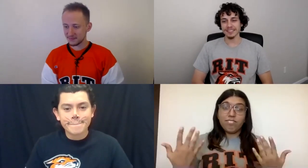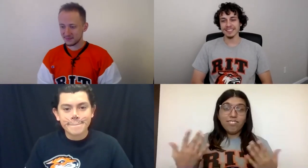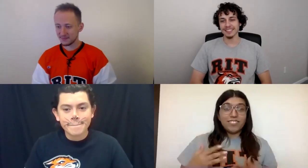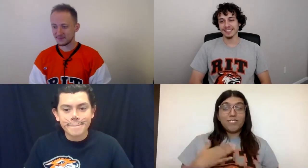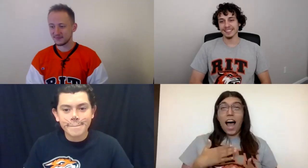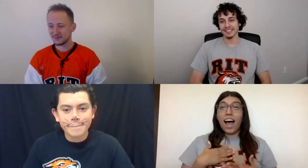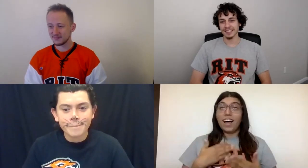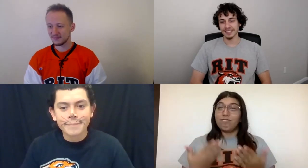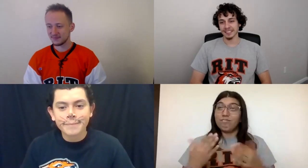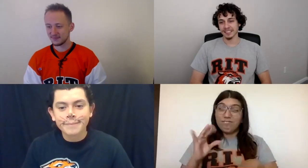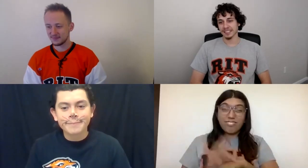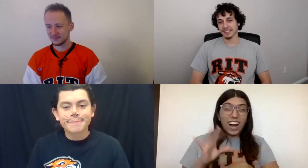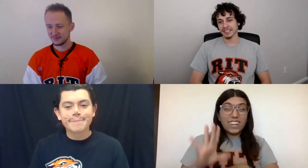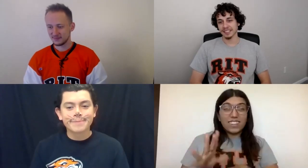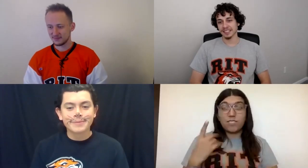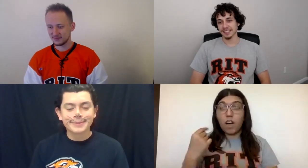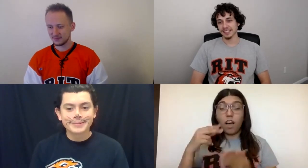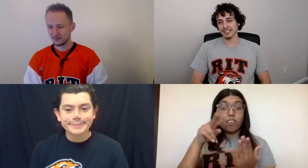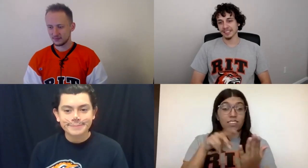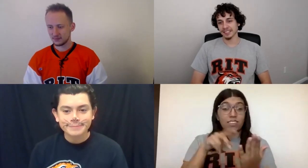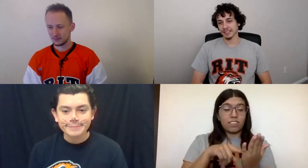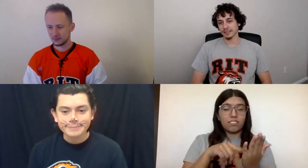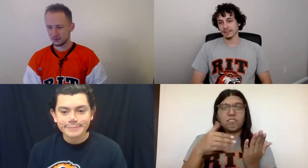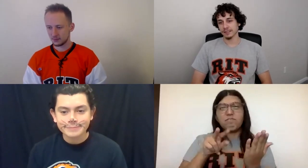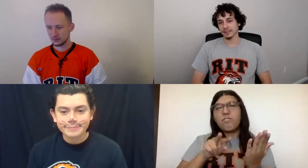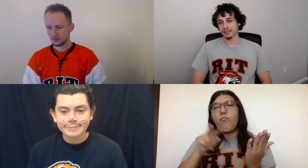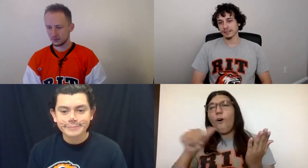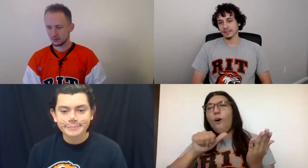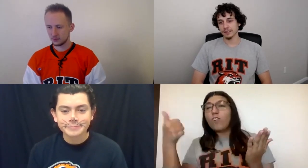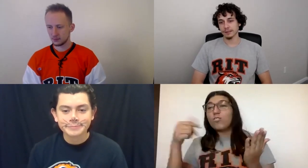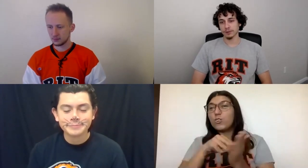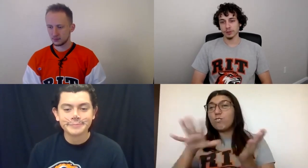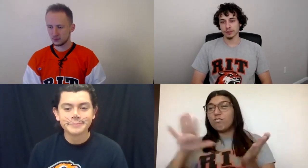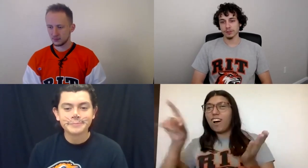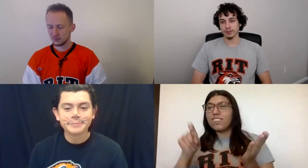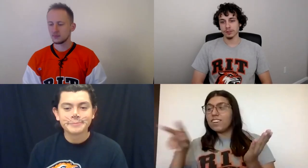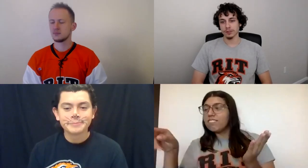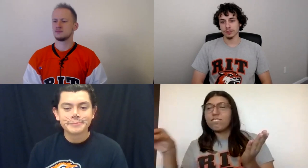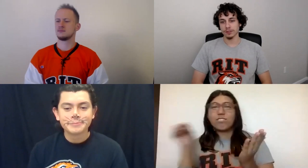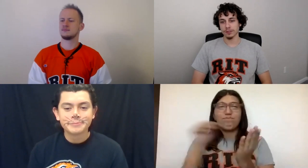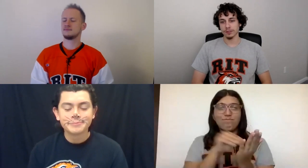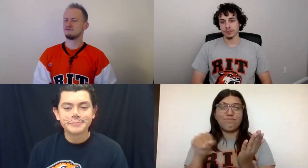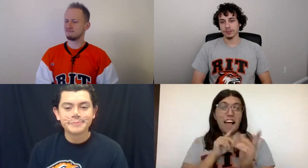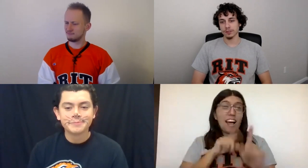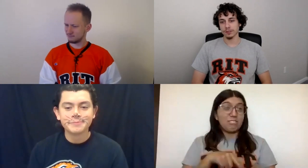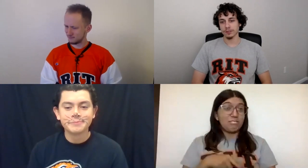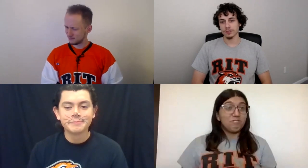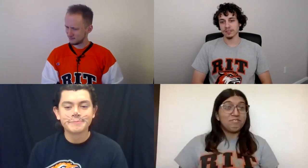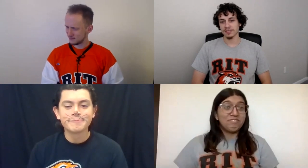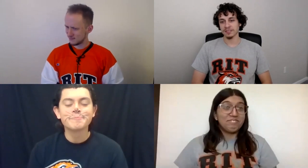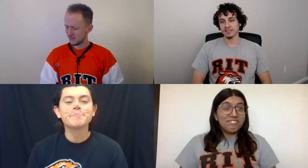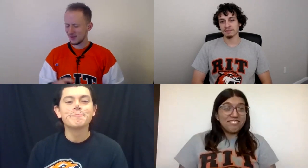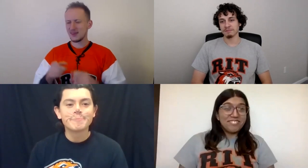Amanda: My advice is if you are looking, you can look at another student's test and find out what answer they put down.